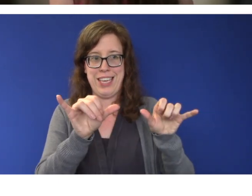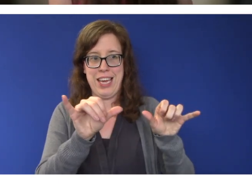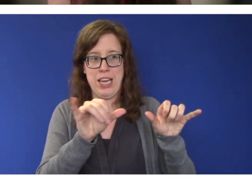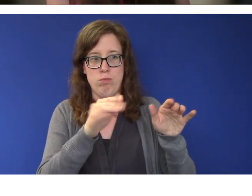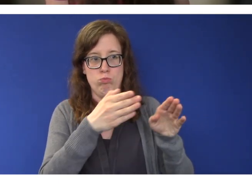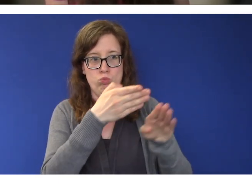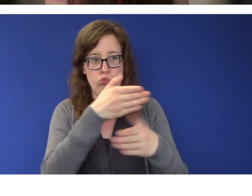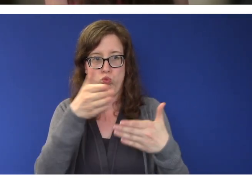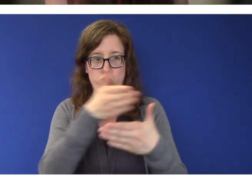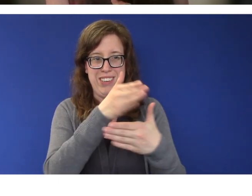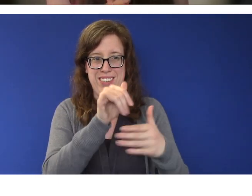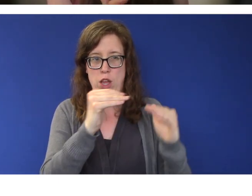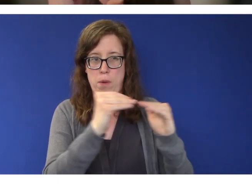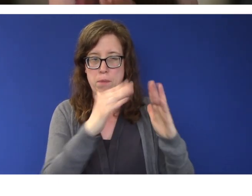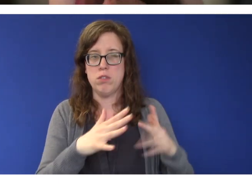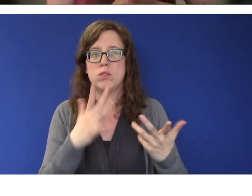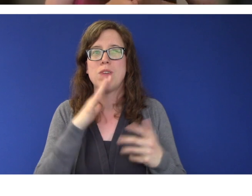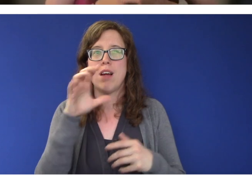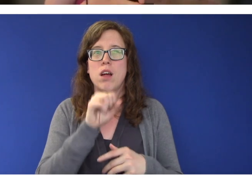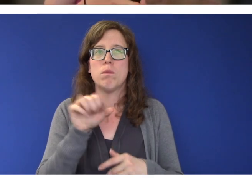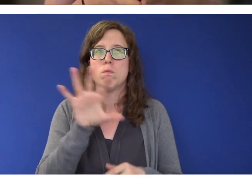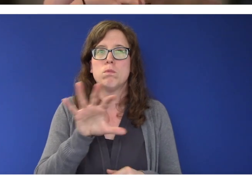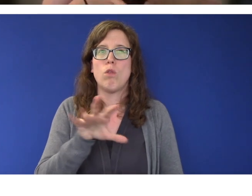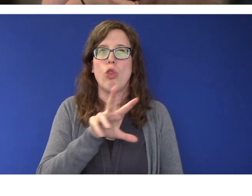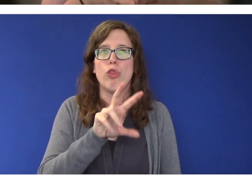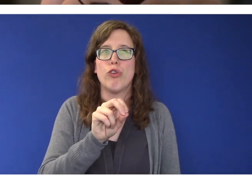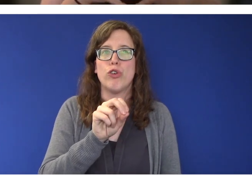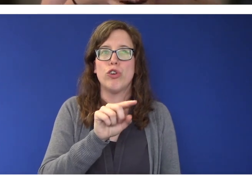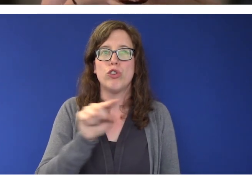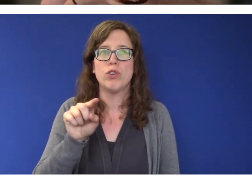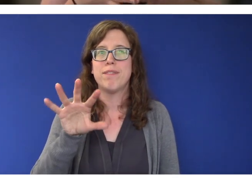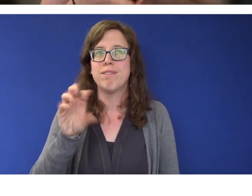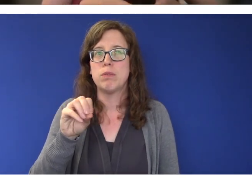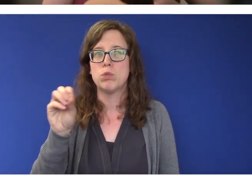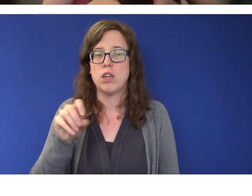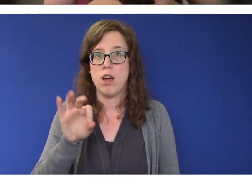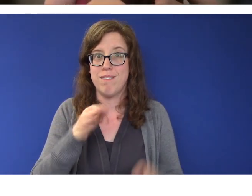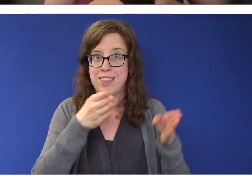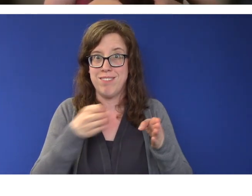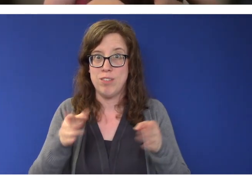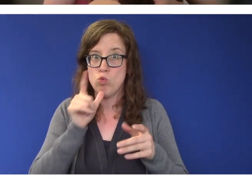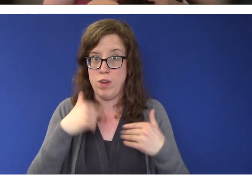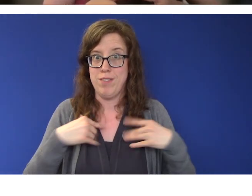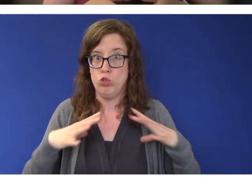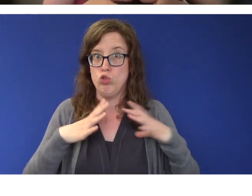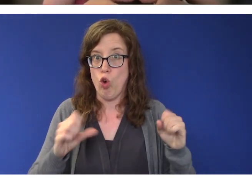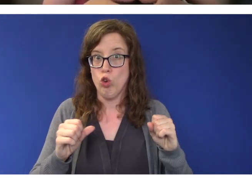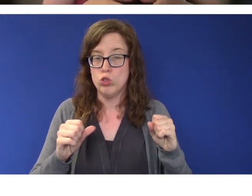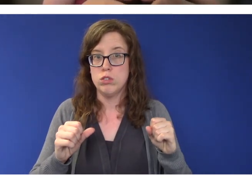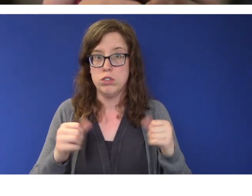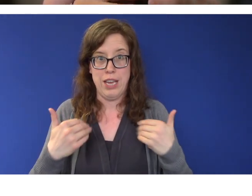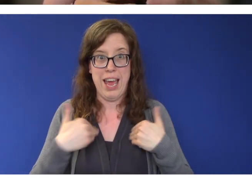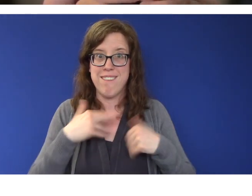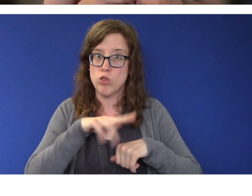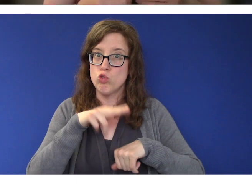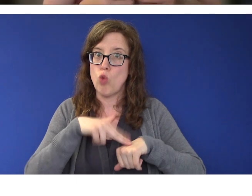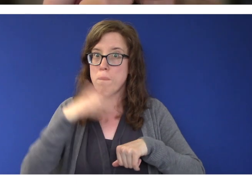peers. It's estimated anywhere between 30 to 50% of individuals with CHARGE Syndrome have normal